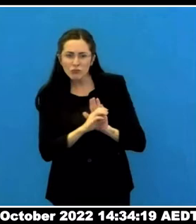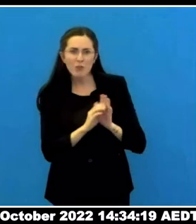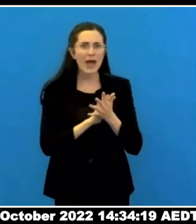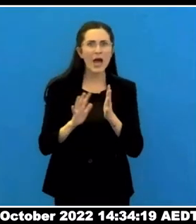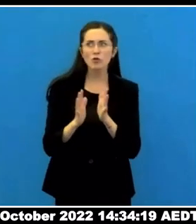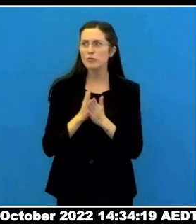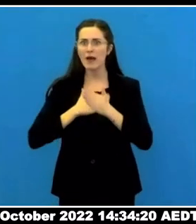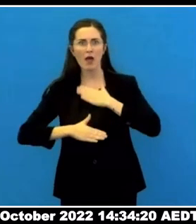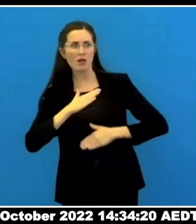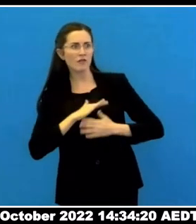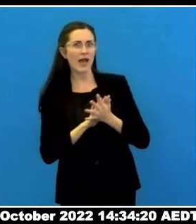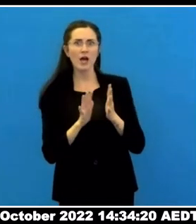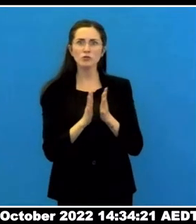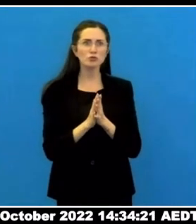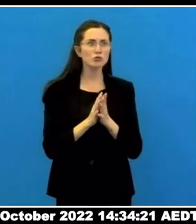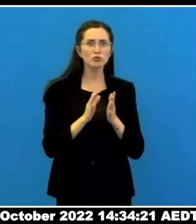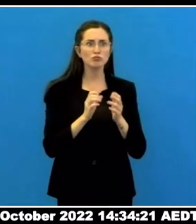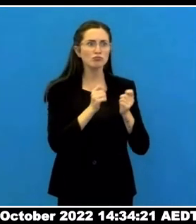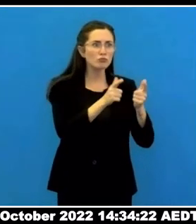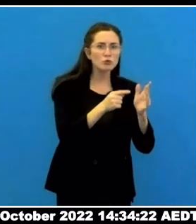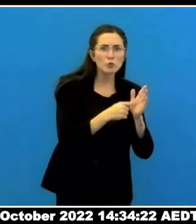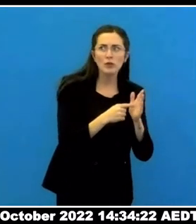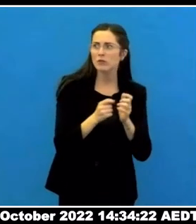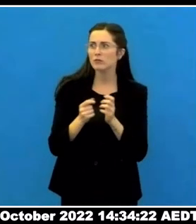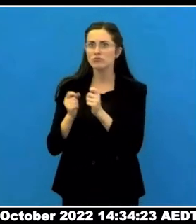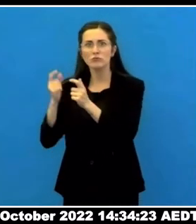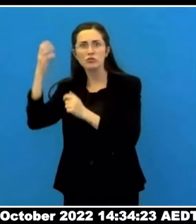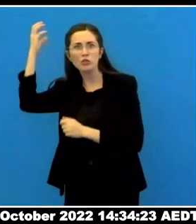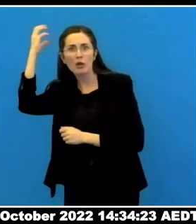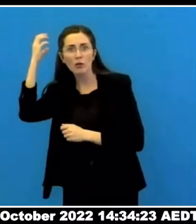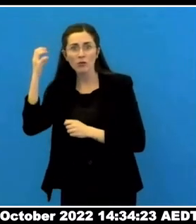However, I've been waiting since last year to get the posters.